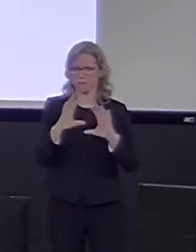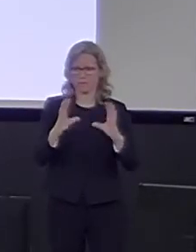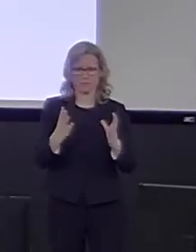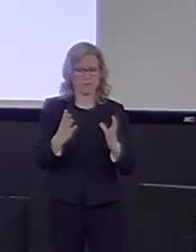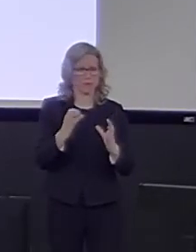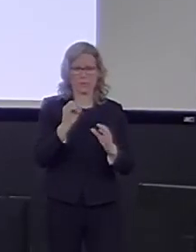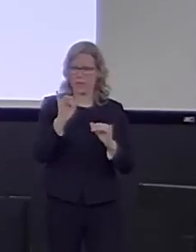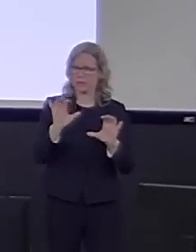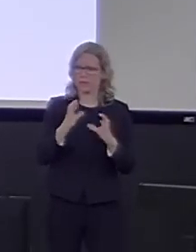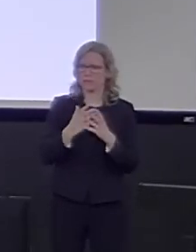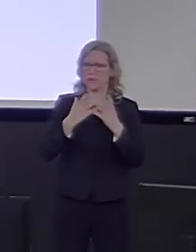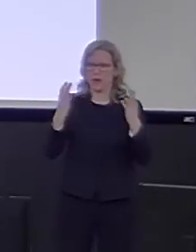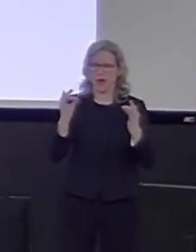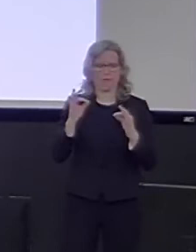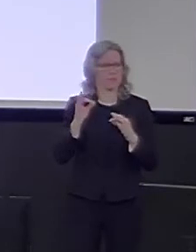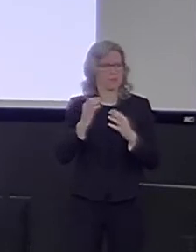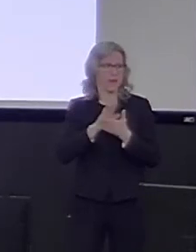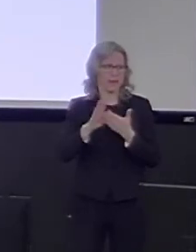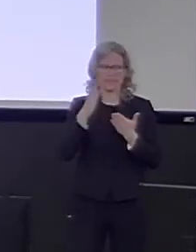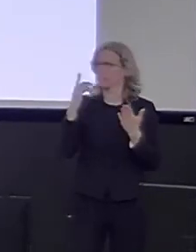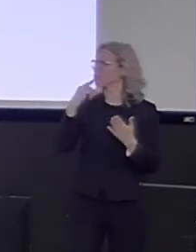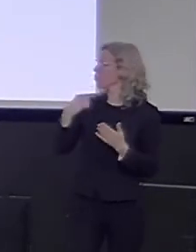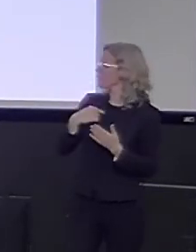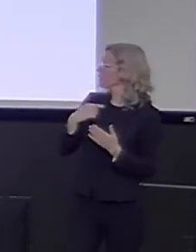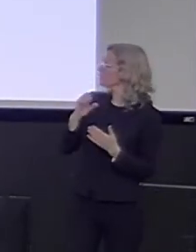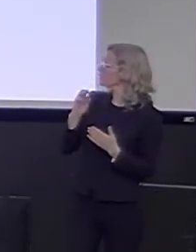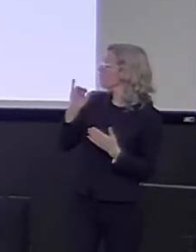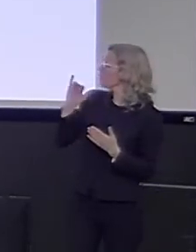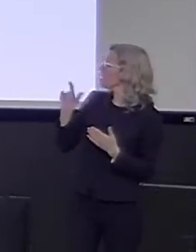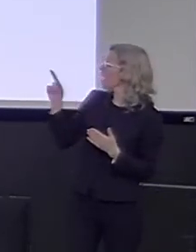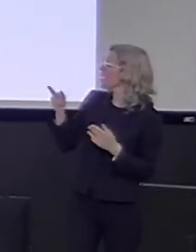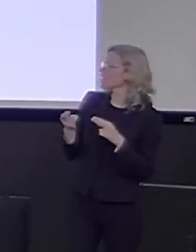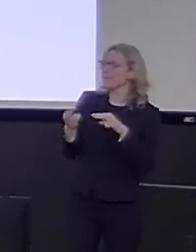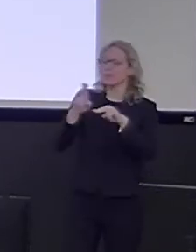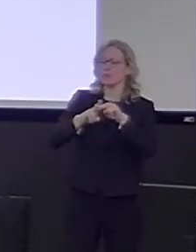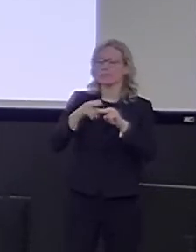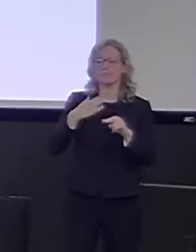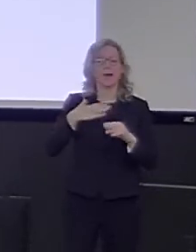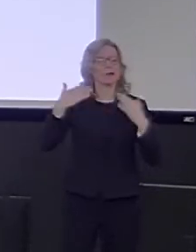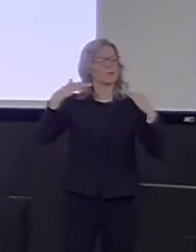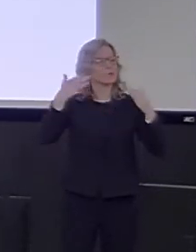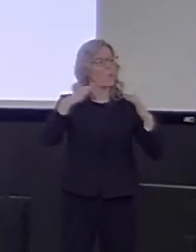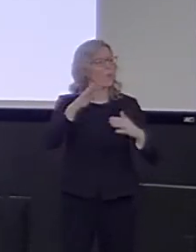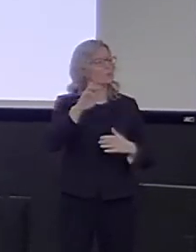It increases my signal-to-noise ratio so that my computations are a little easier to do.